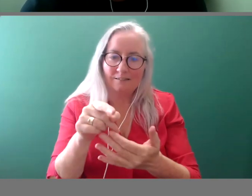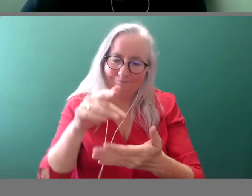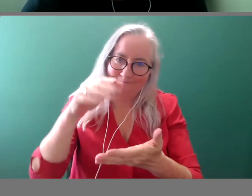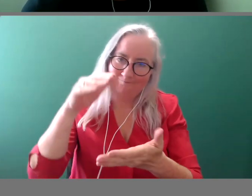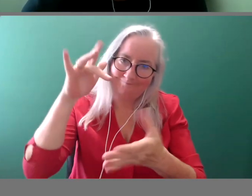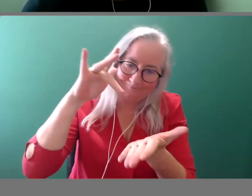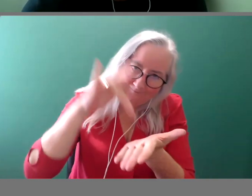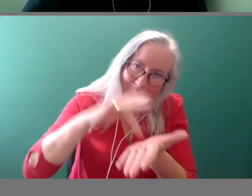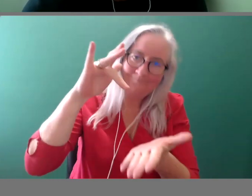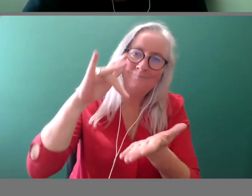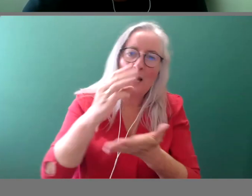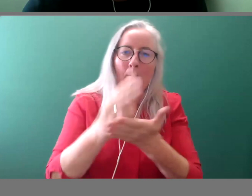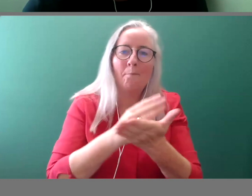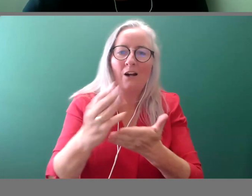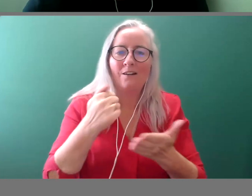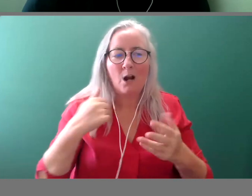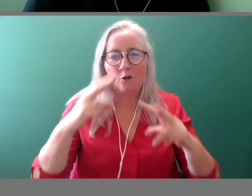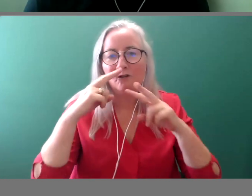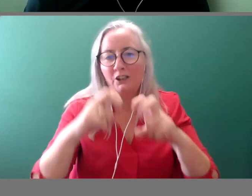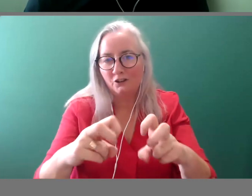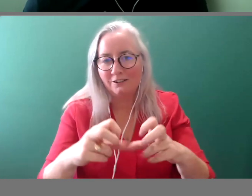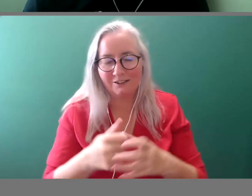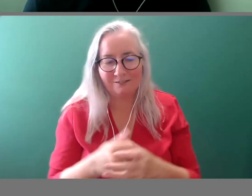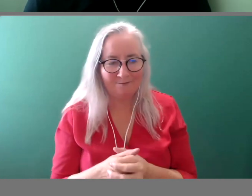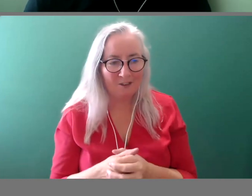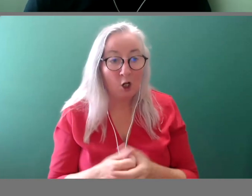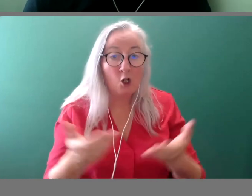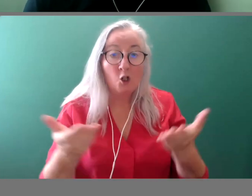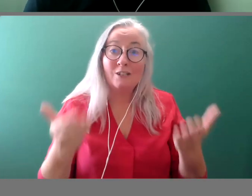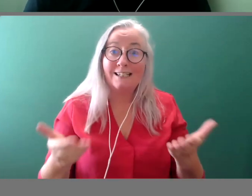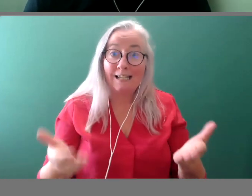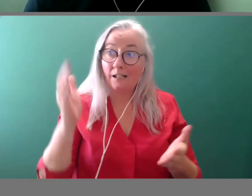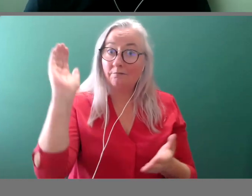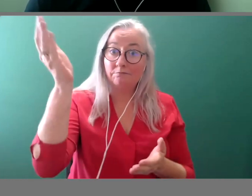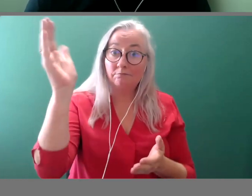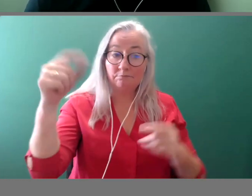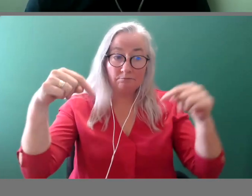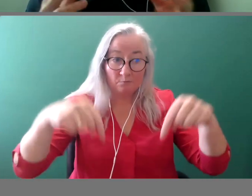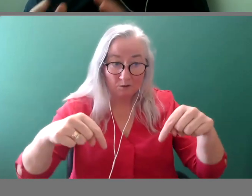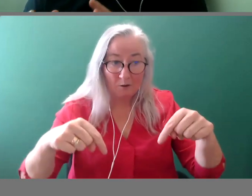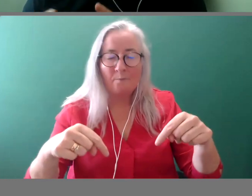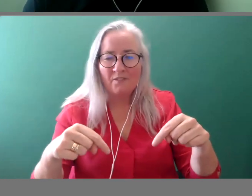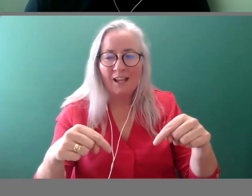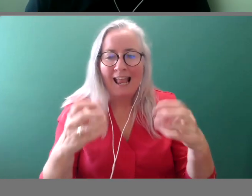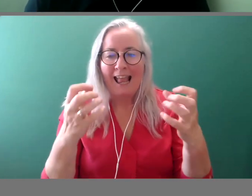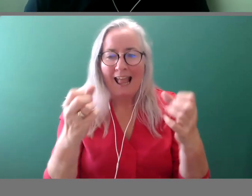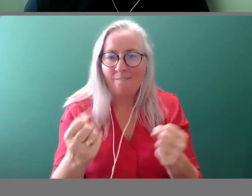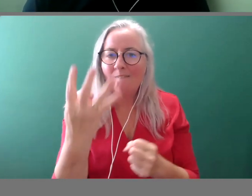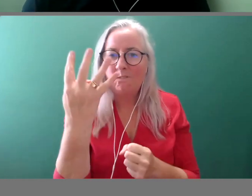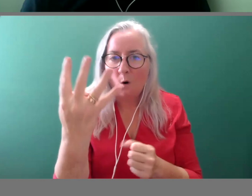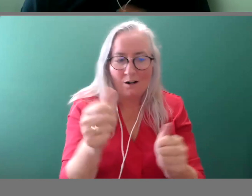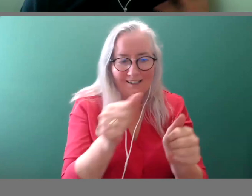our research and what we do. So today's session and I believe there are four sessions in total,